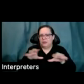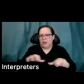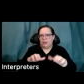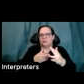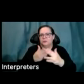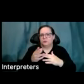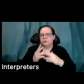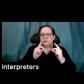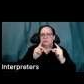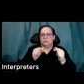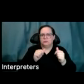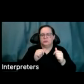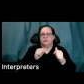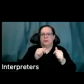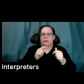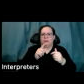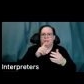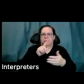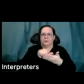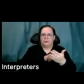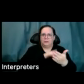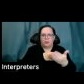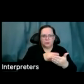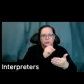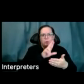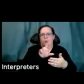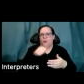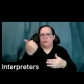this stigma scars for life, many disabled persons experienced